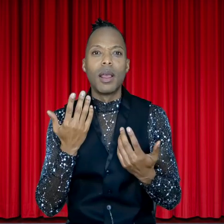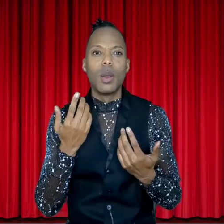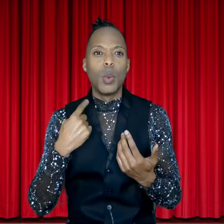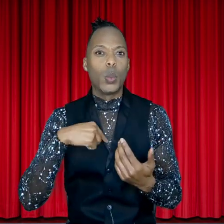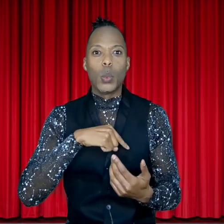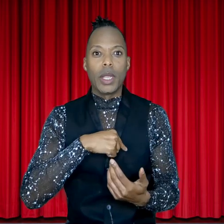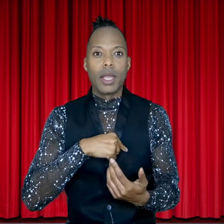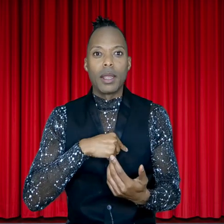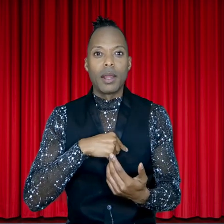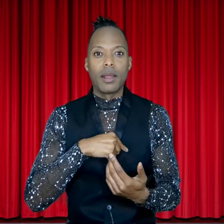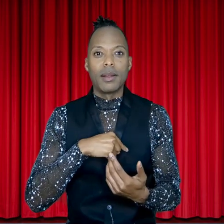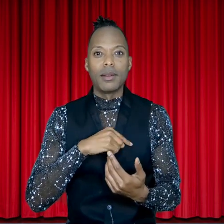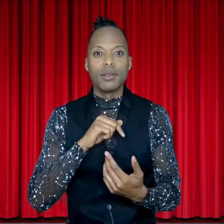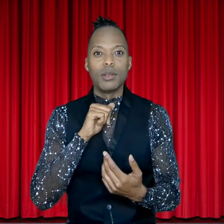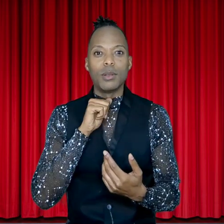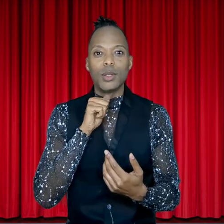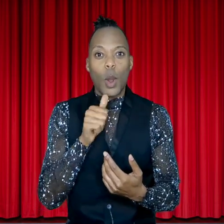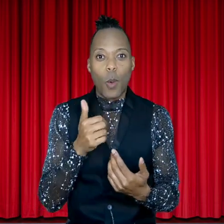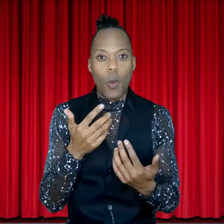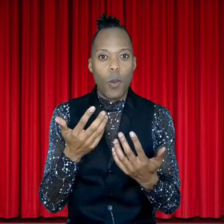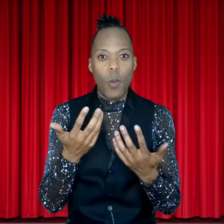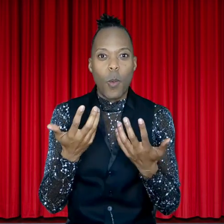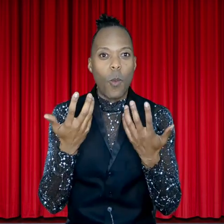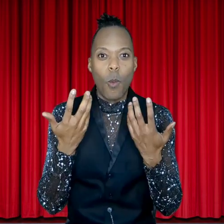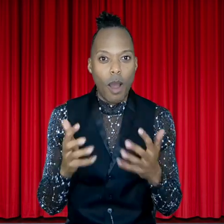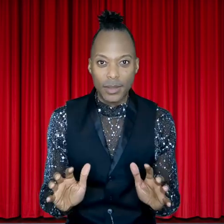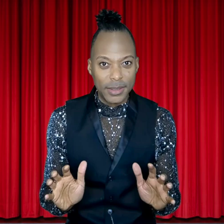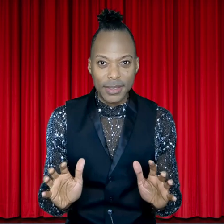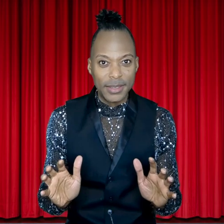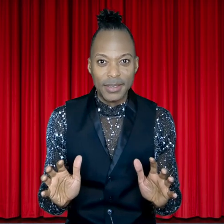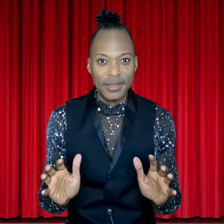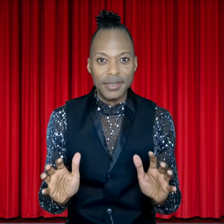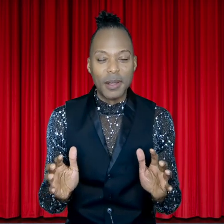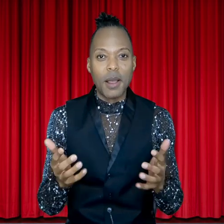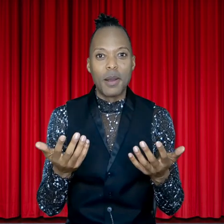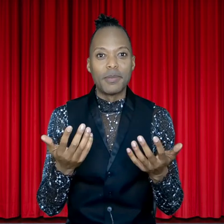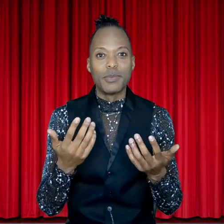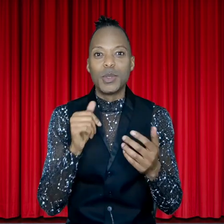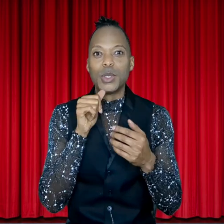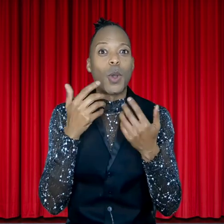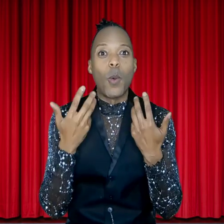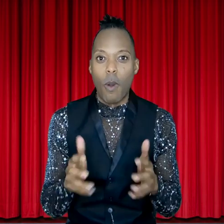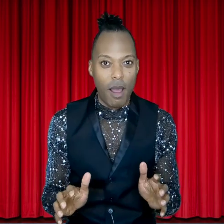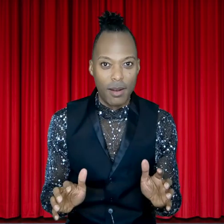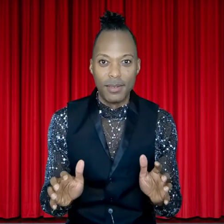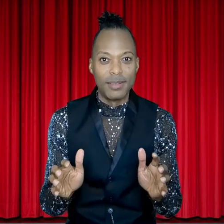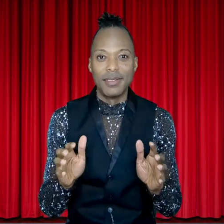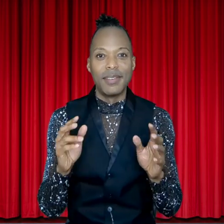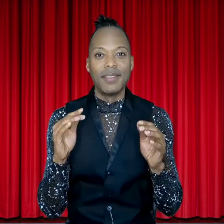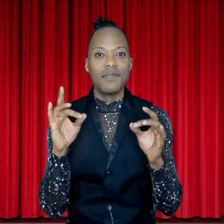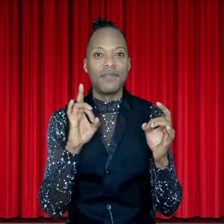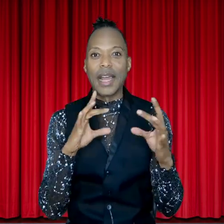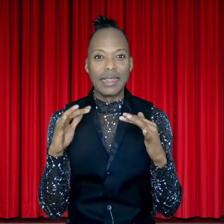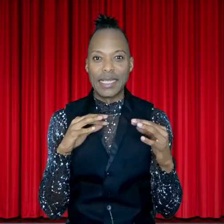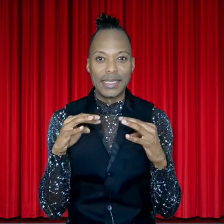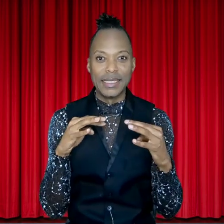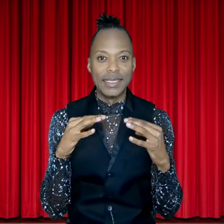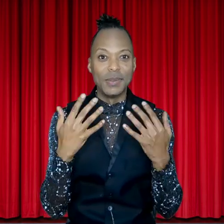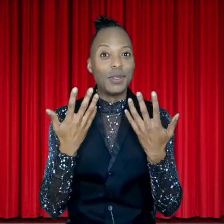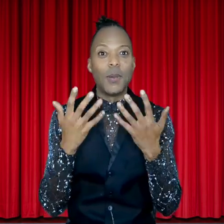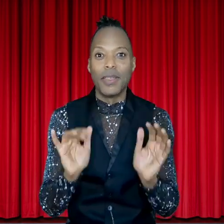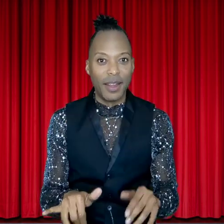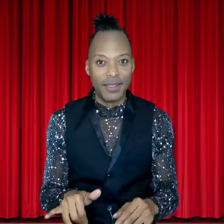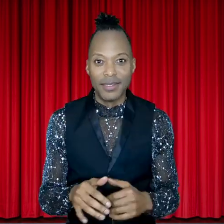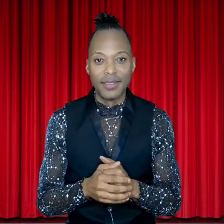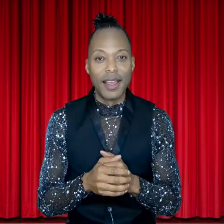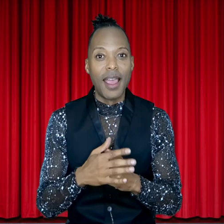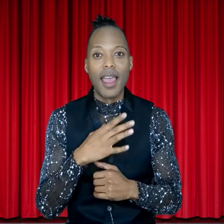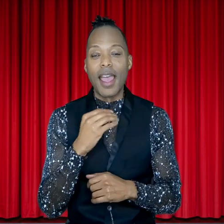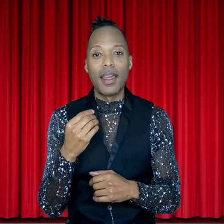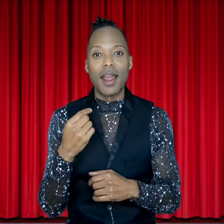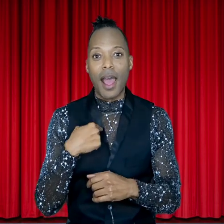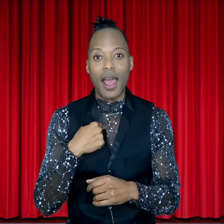we don't want violence! We don't want that! And, I can see Will, he was disgusted,